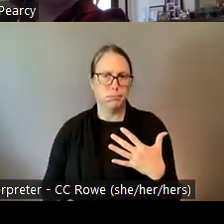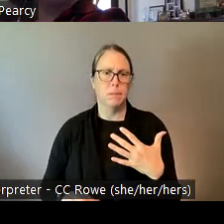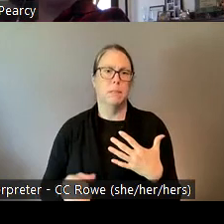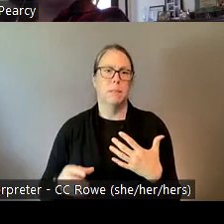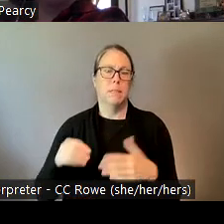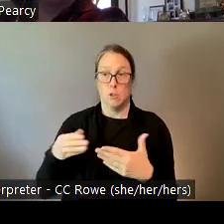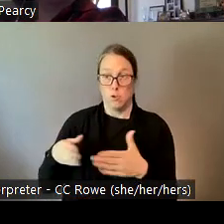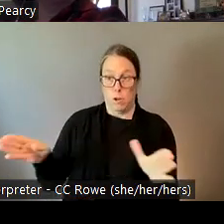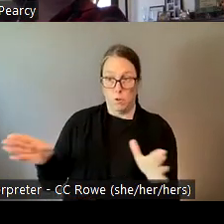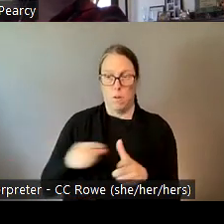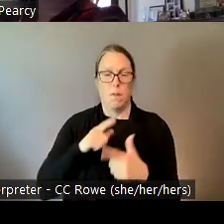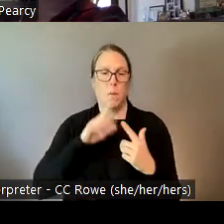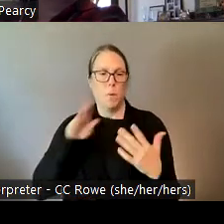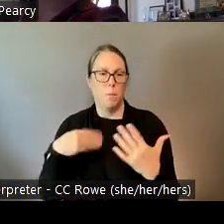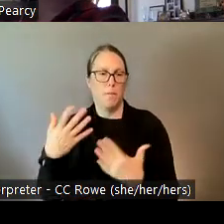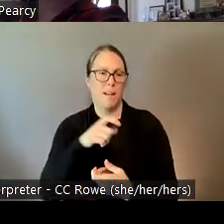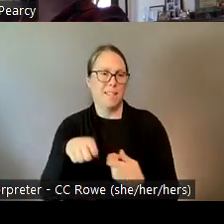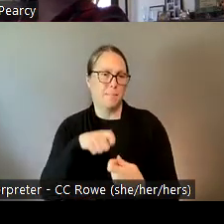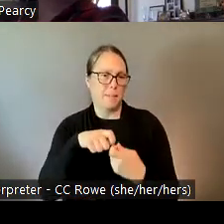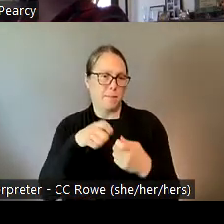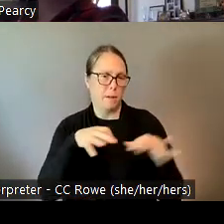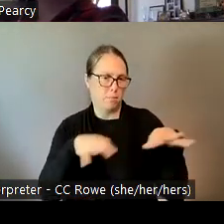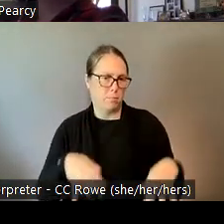and then give specific definitions and examples.